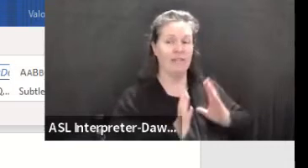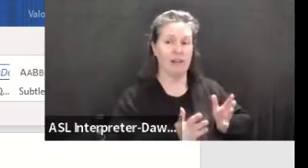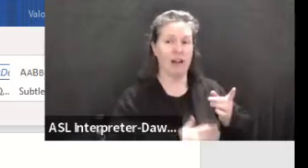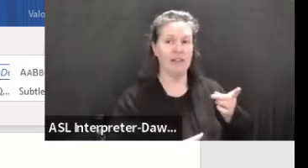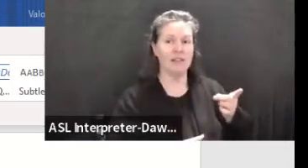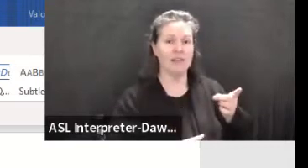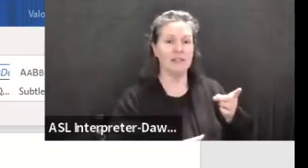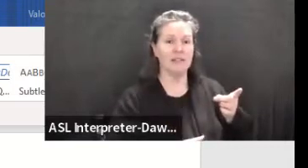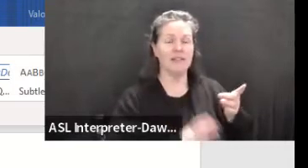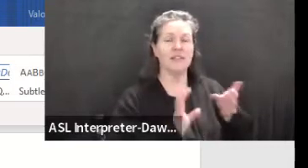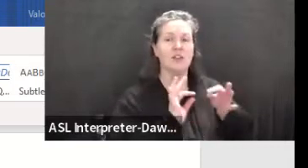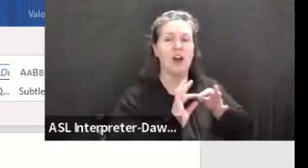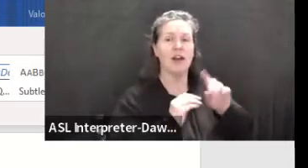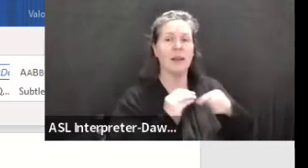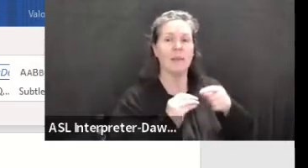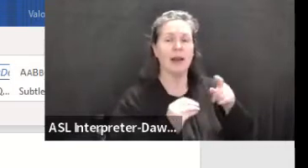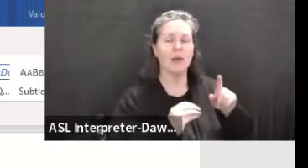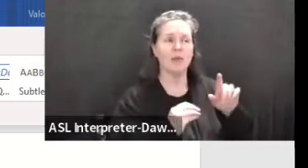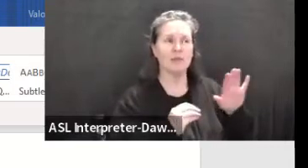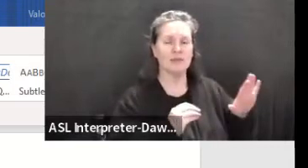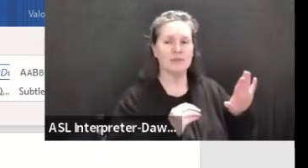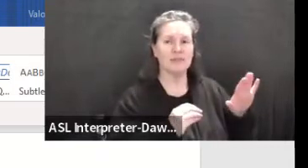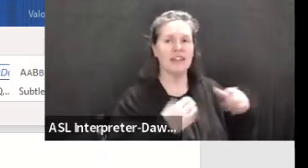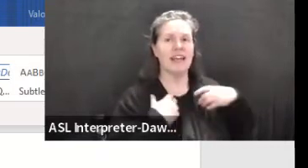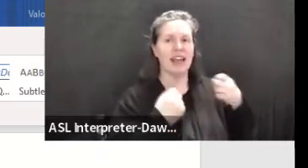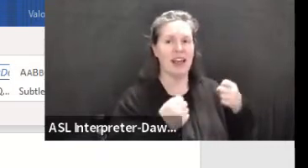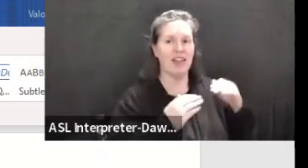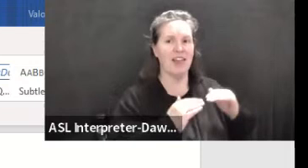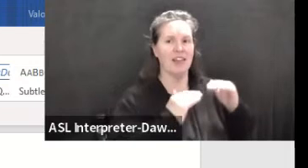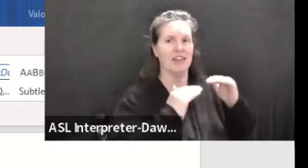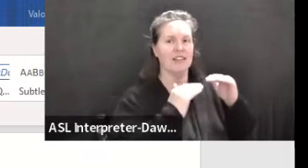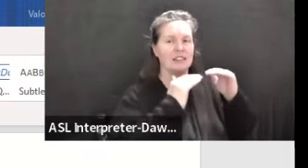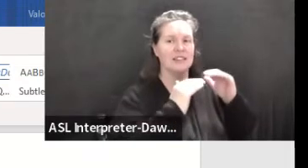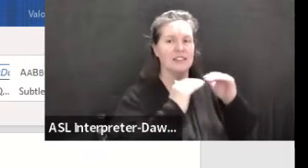And it's talking about their health status and their full health potential,